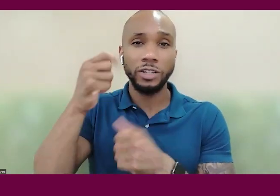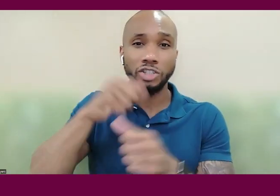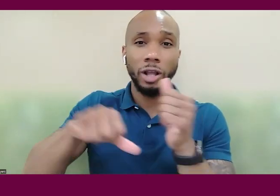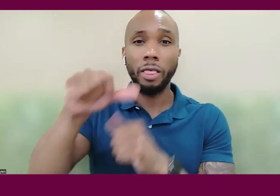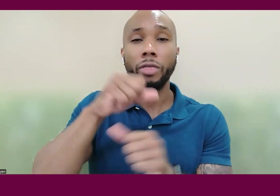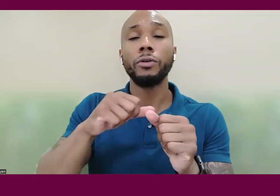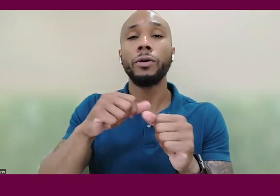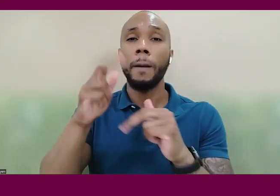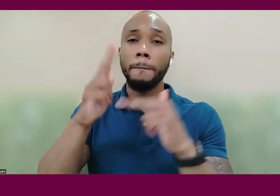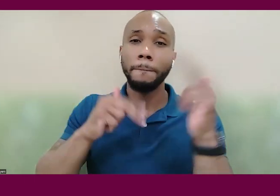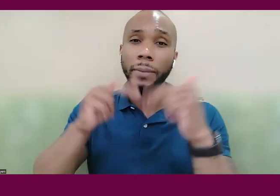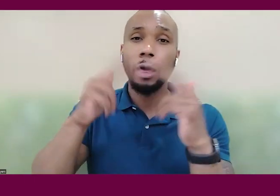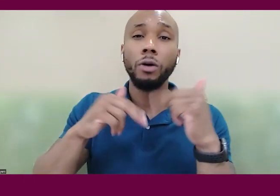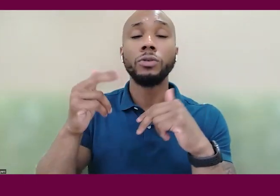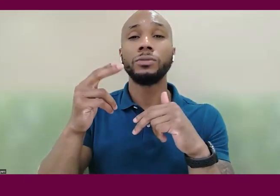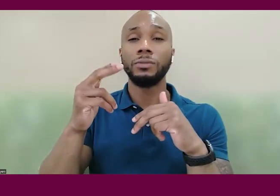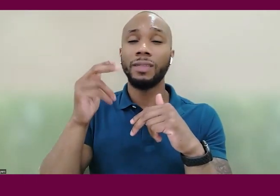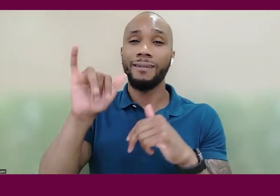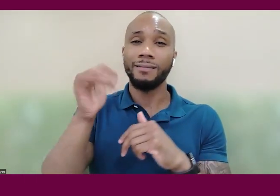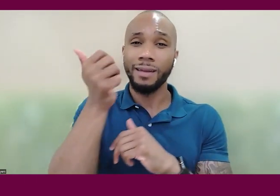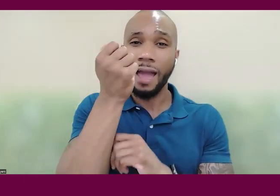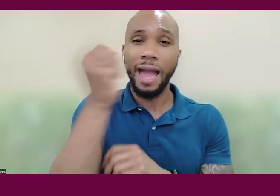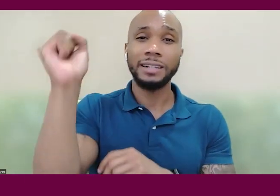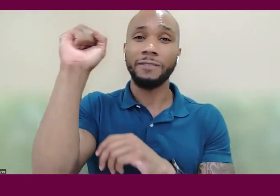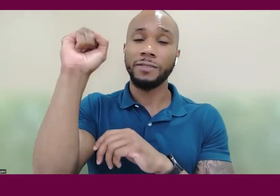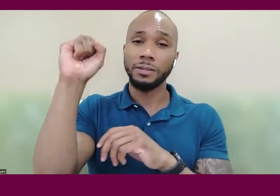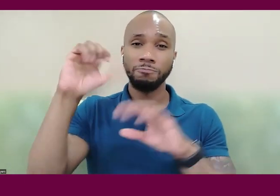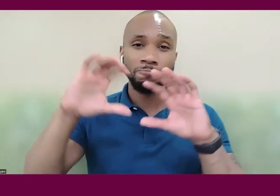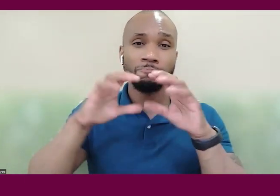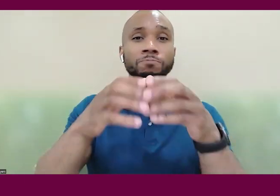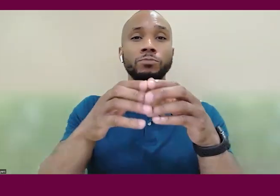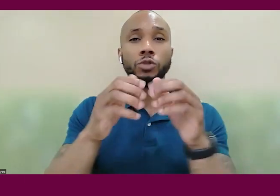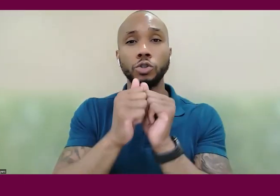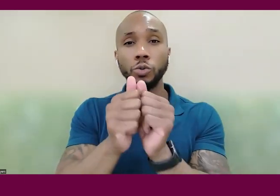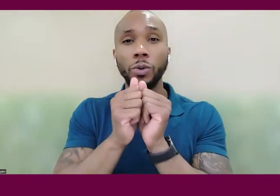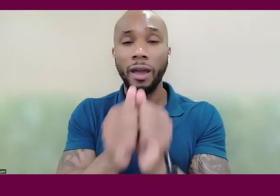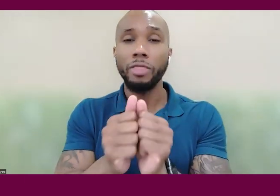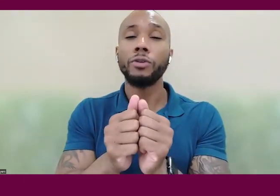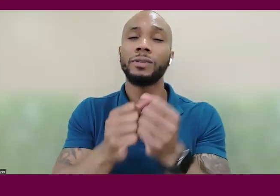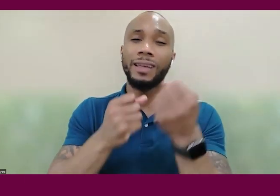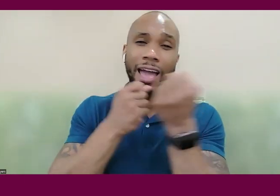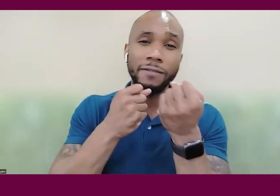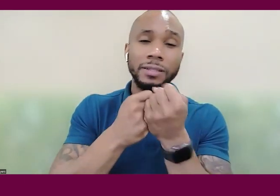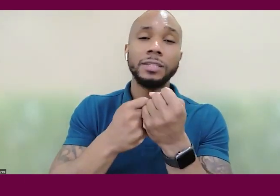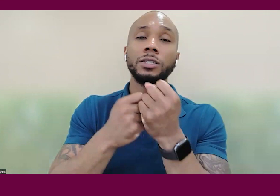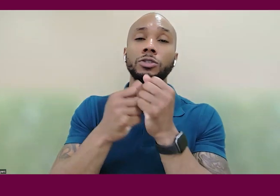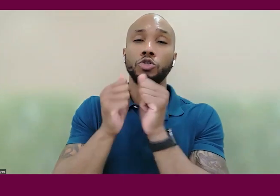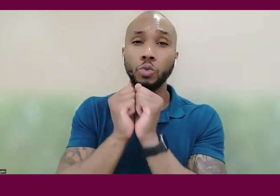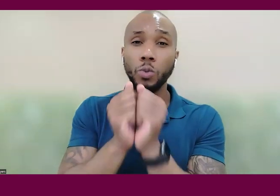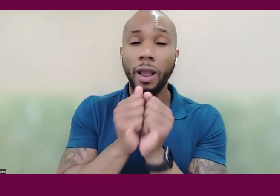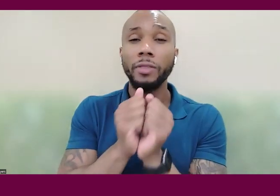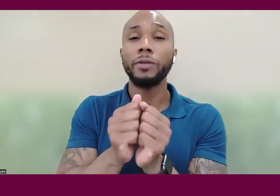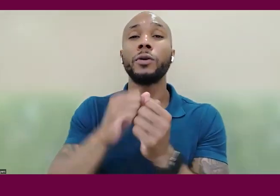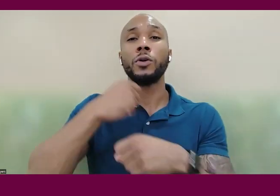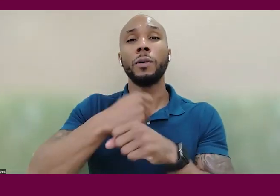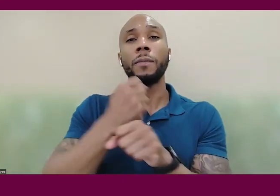you can build this activism, so you can build this advocacy, so you can normalize supporting